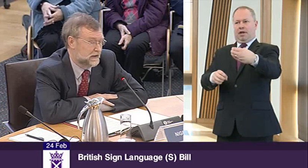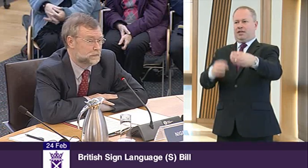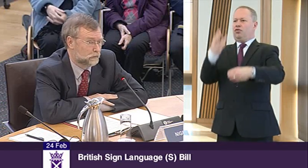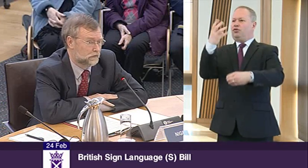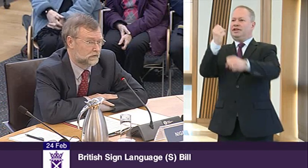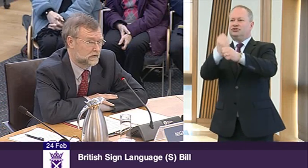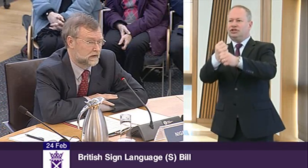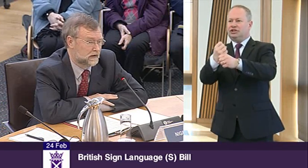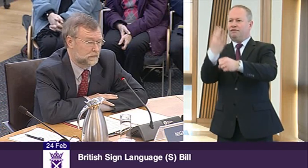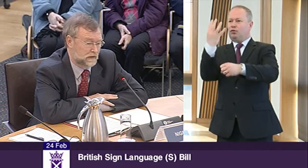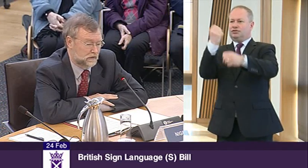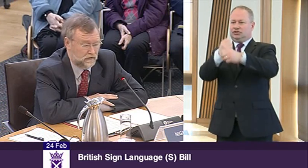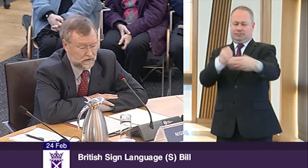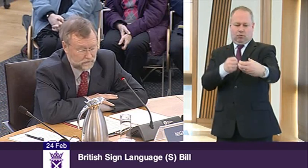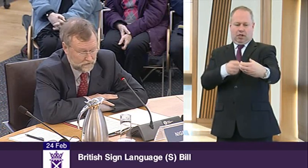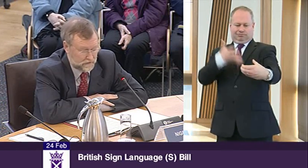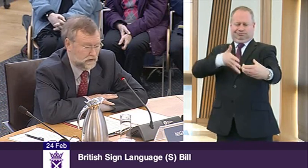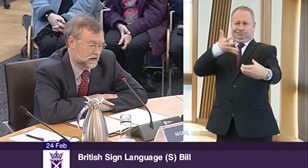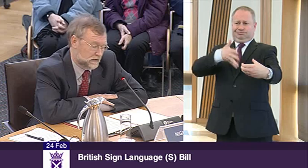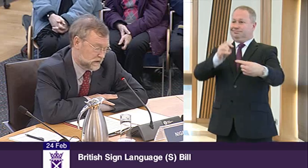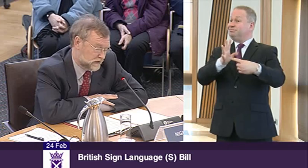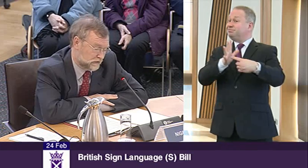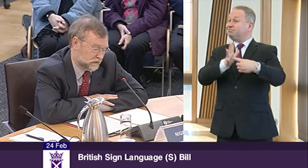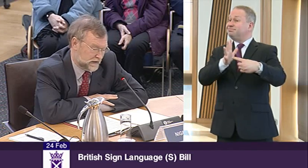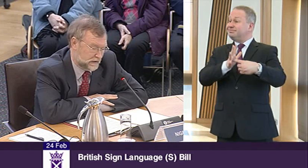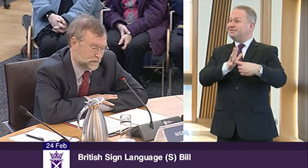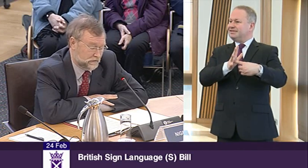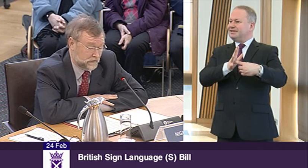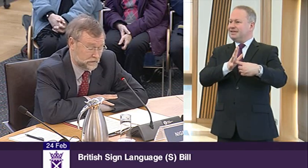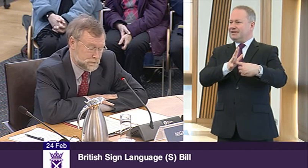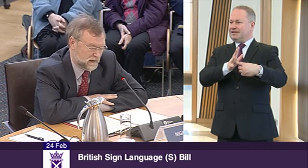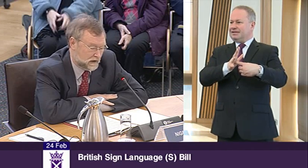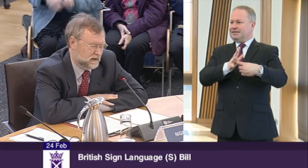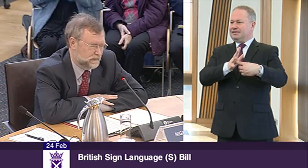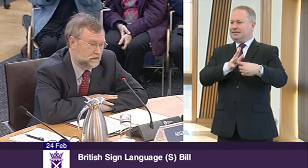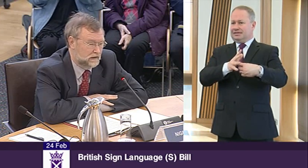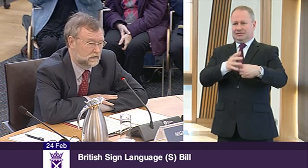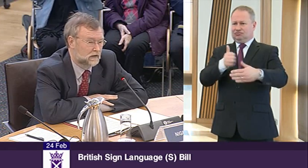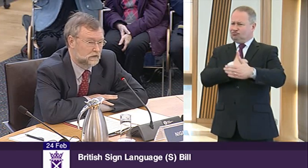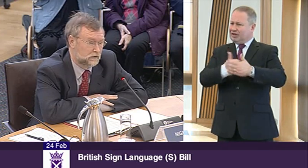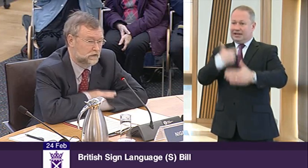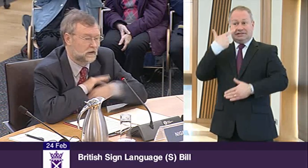phone technology is very important, especially among the younger users. I often see younger